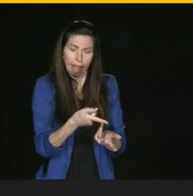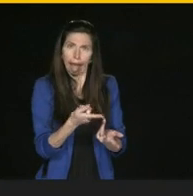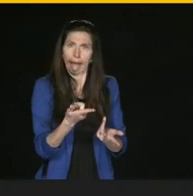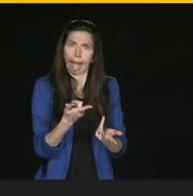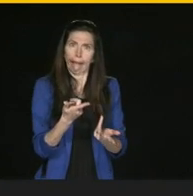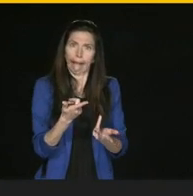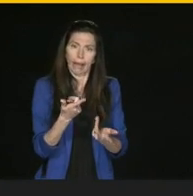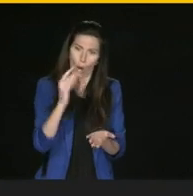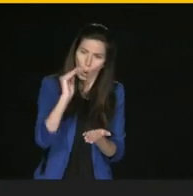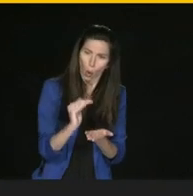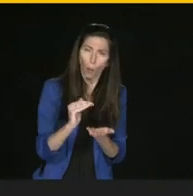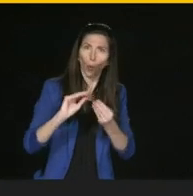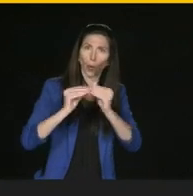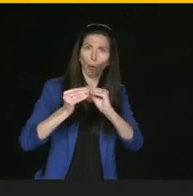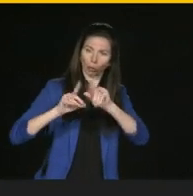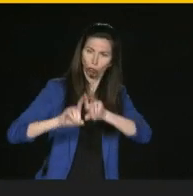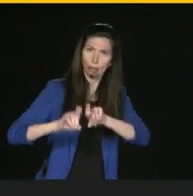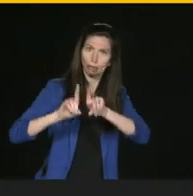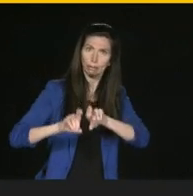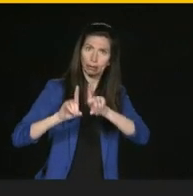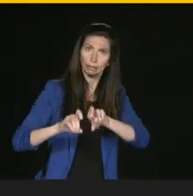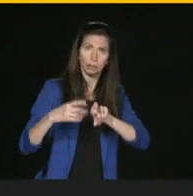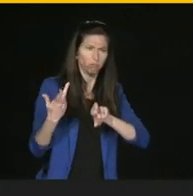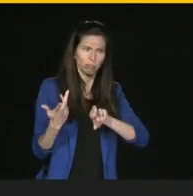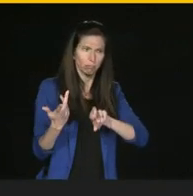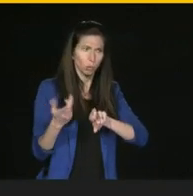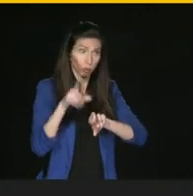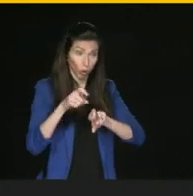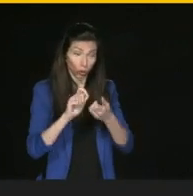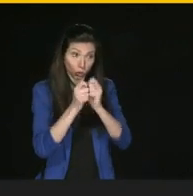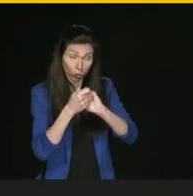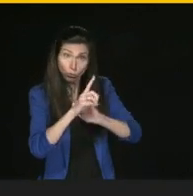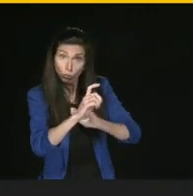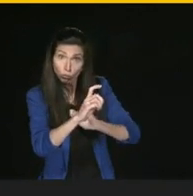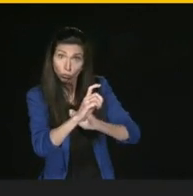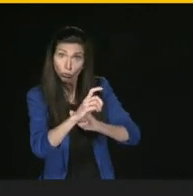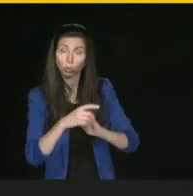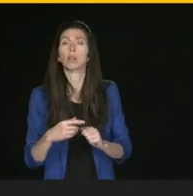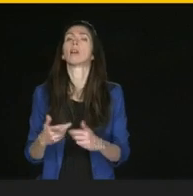RISK TESTING, FOR EXAMPLE?